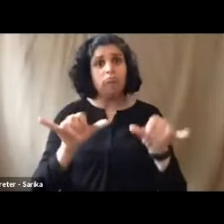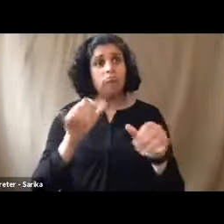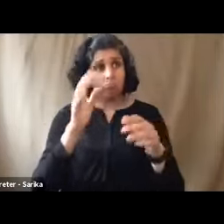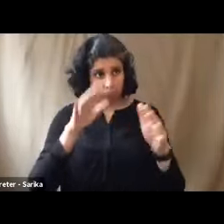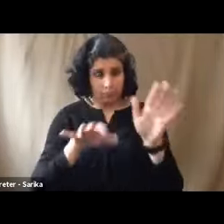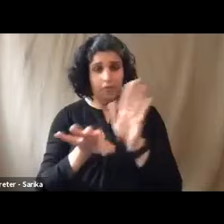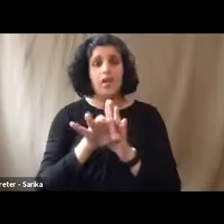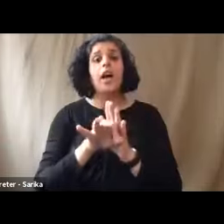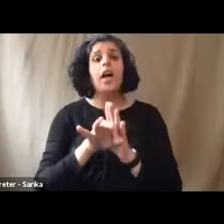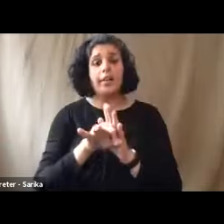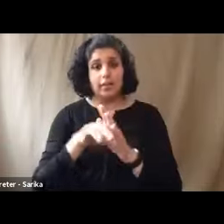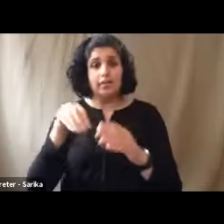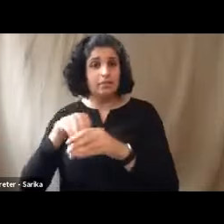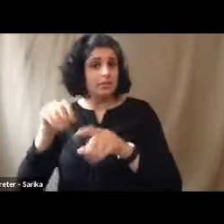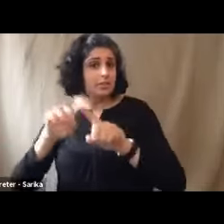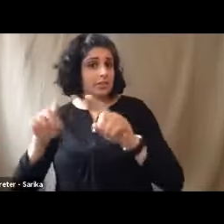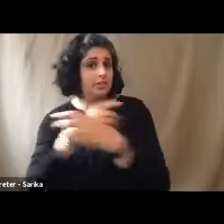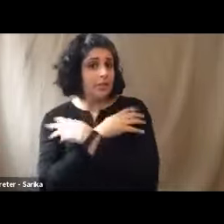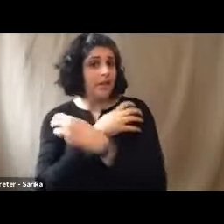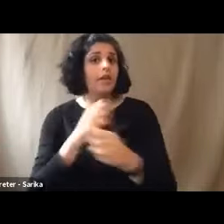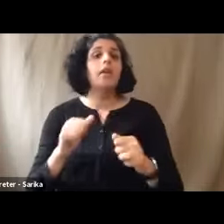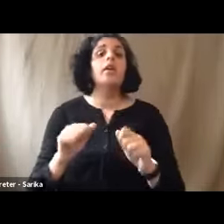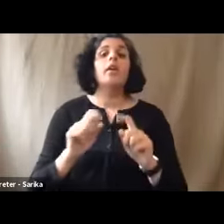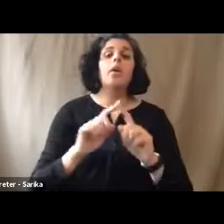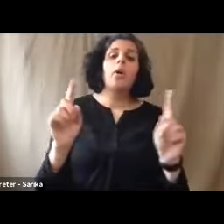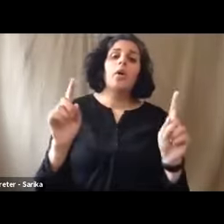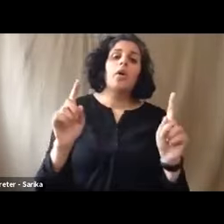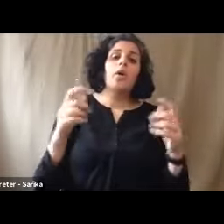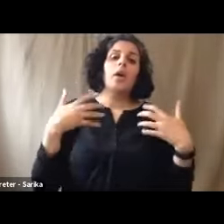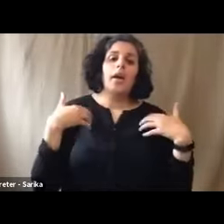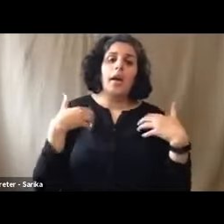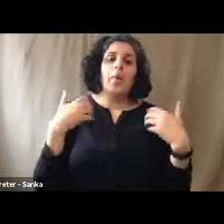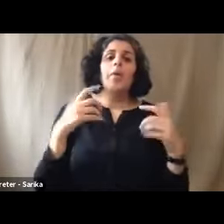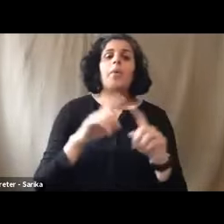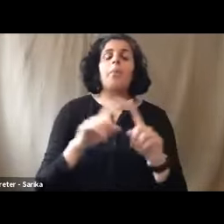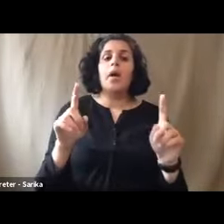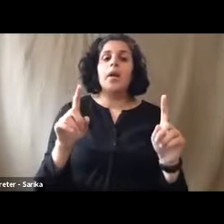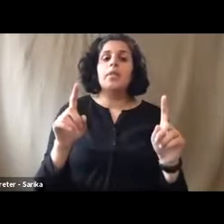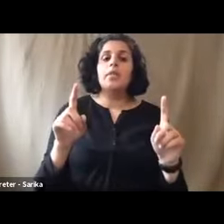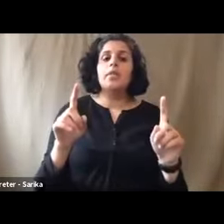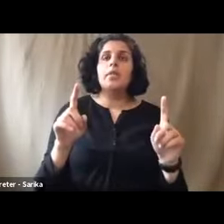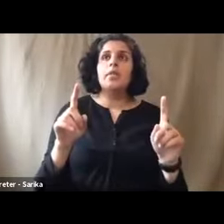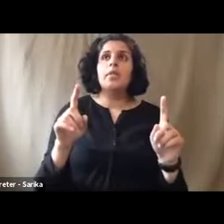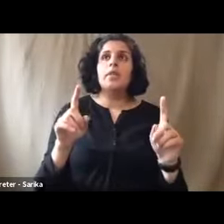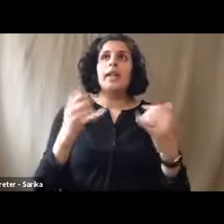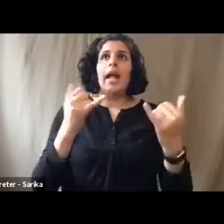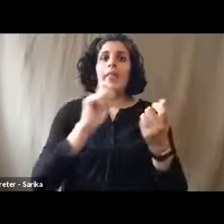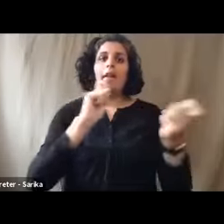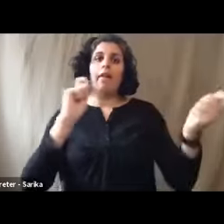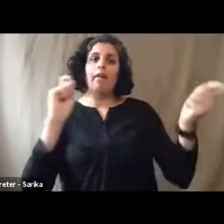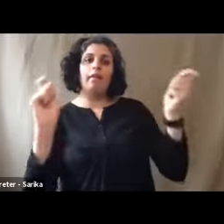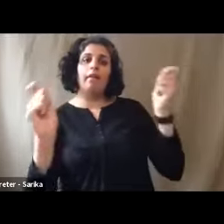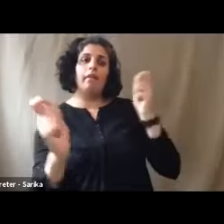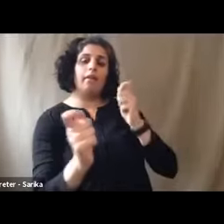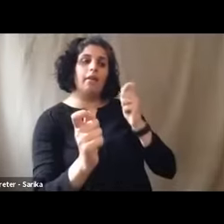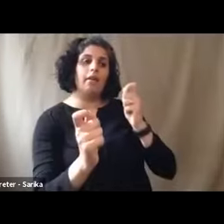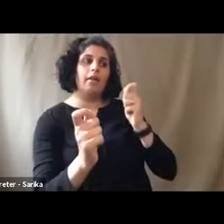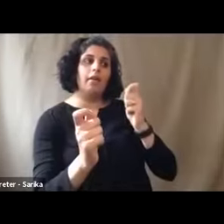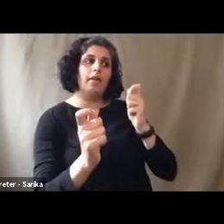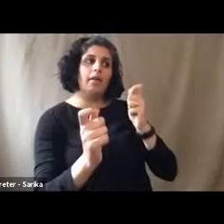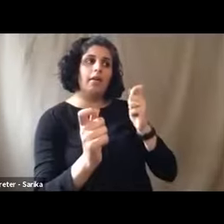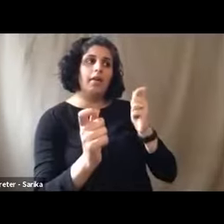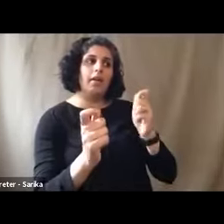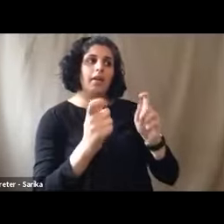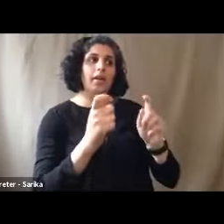coronaviruses have evolved to be able to pass from animals to humans.